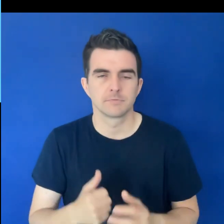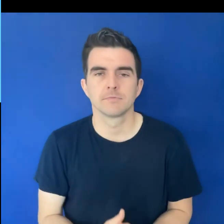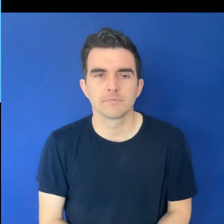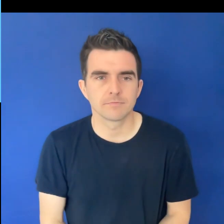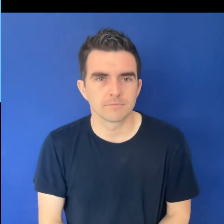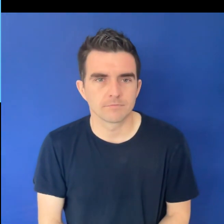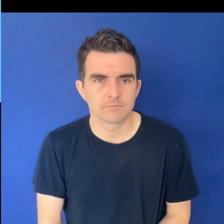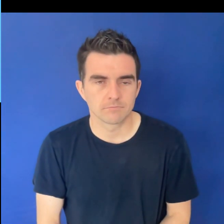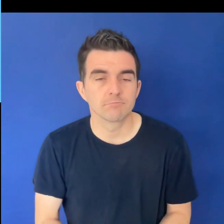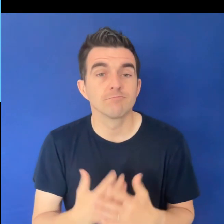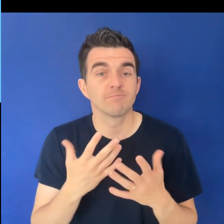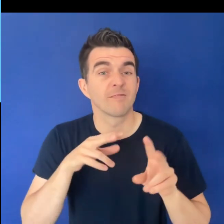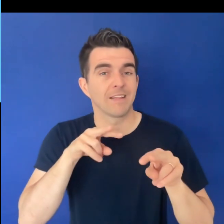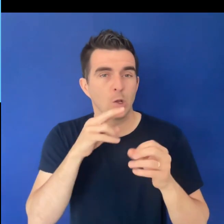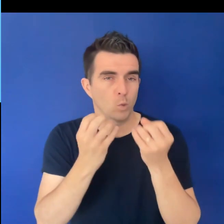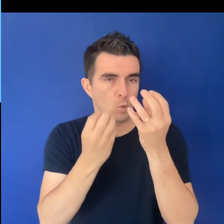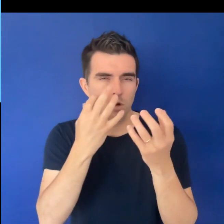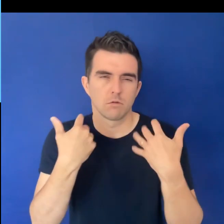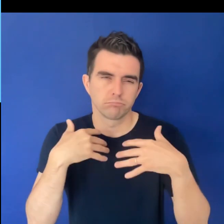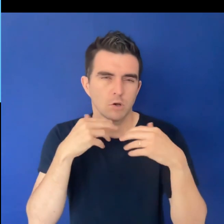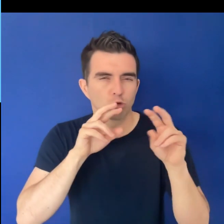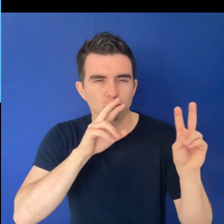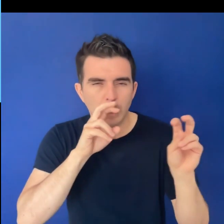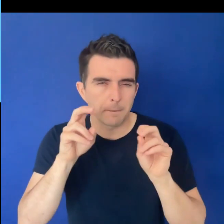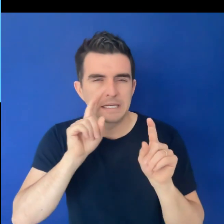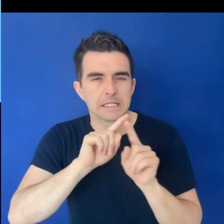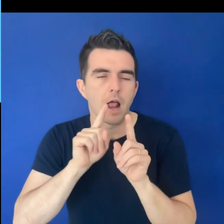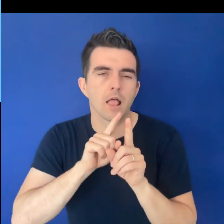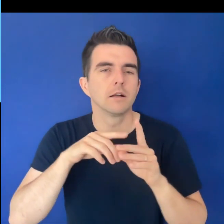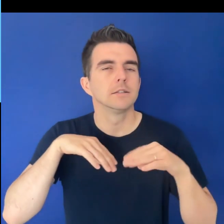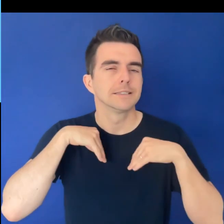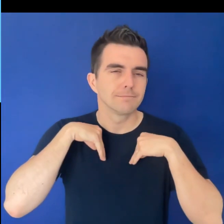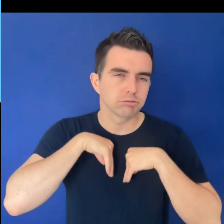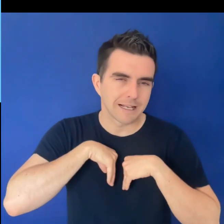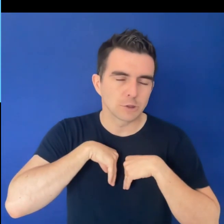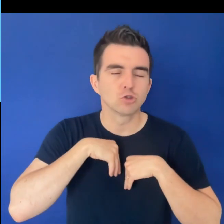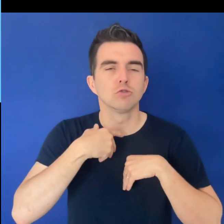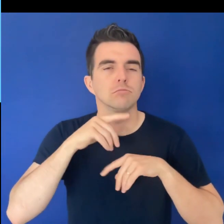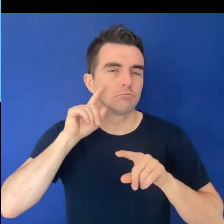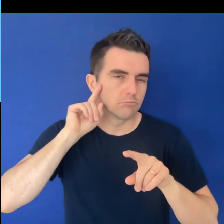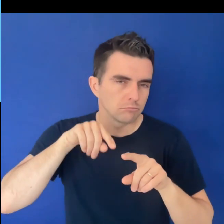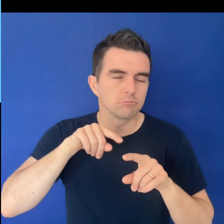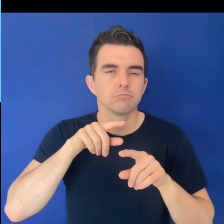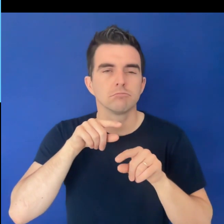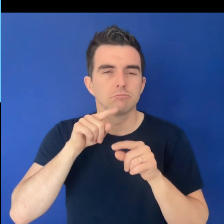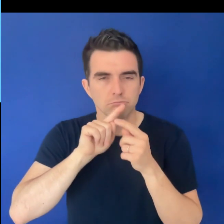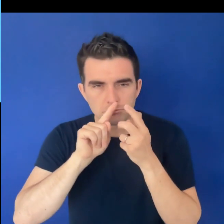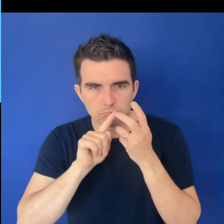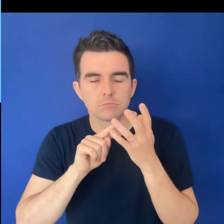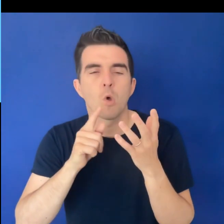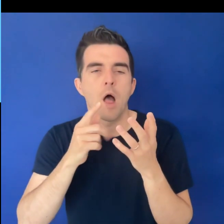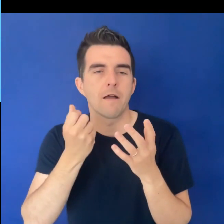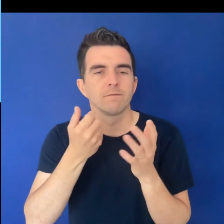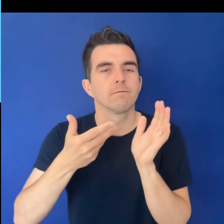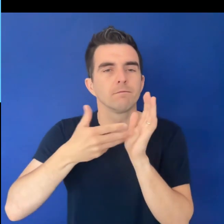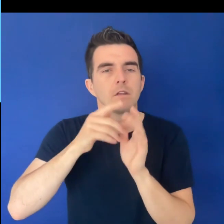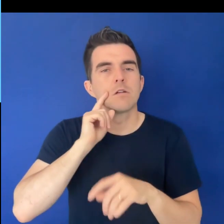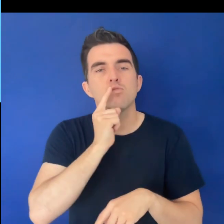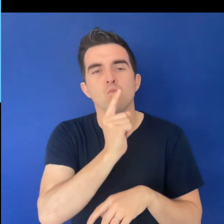And since Videoverse covers heavy topics, such as depression, abuse, and neglect, there is also a content warning list that can be accessed.